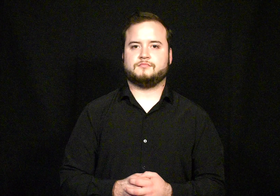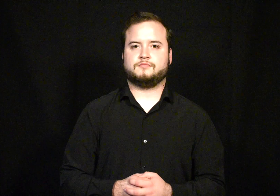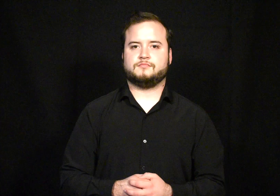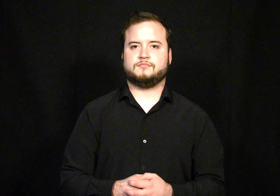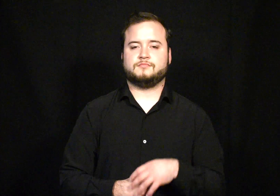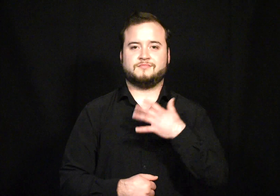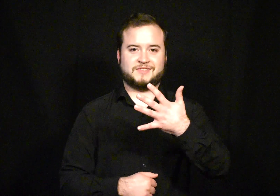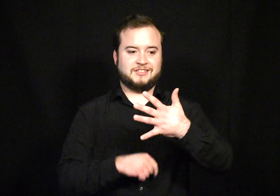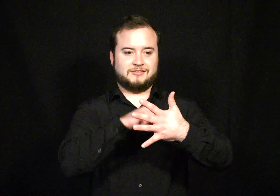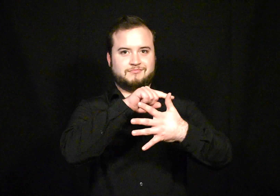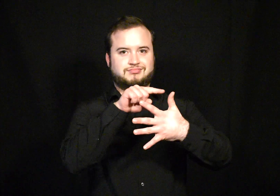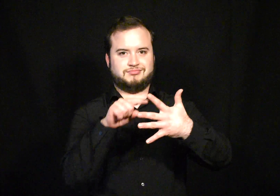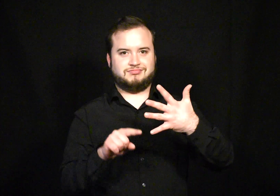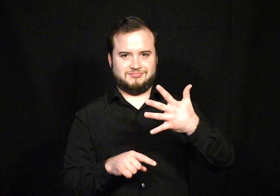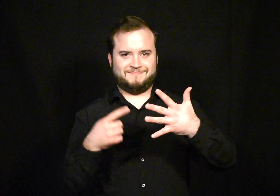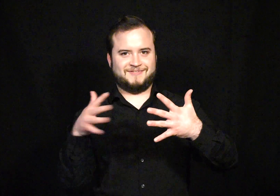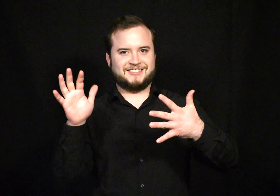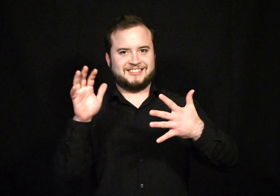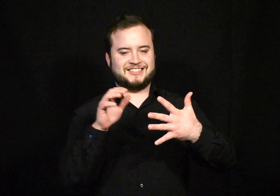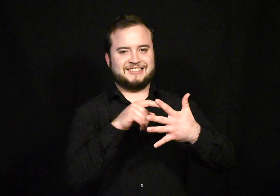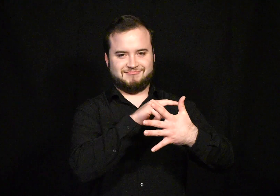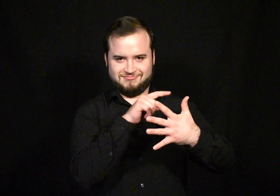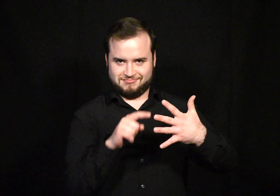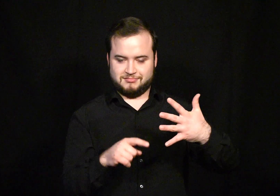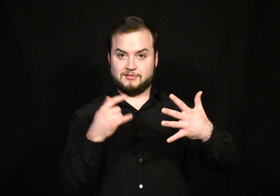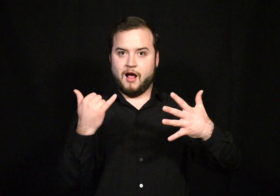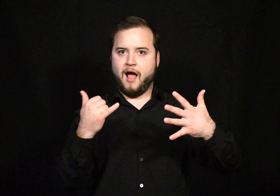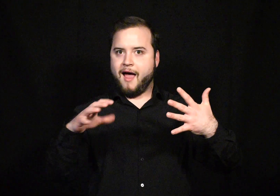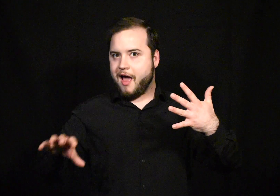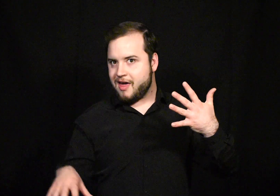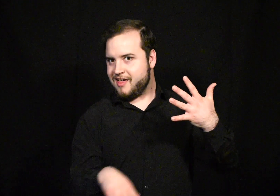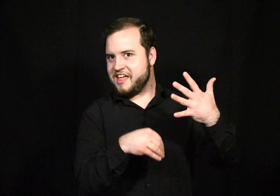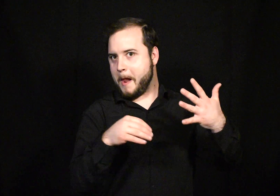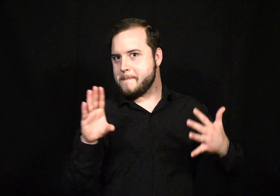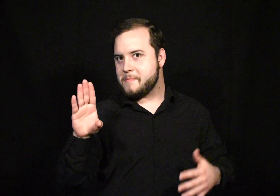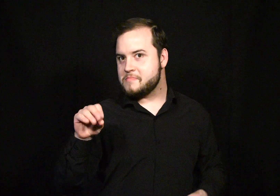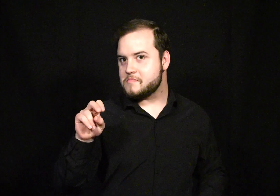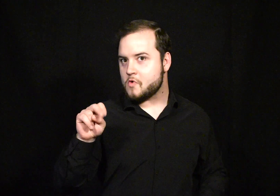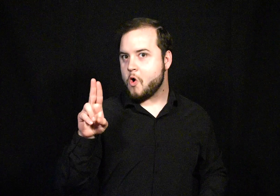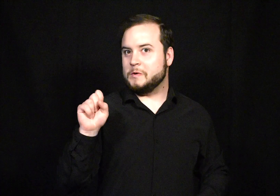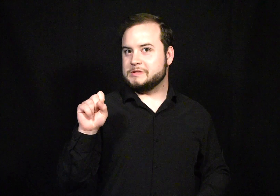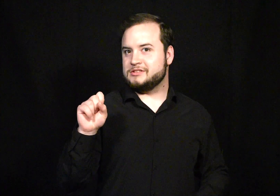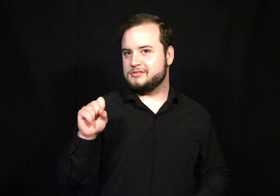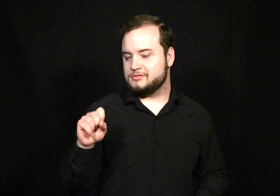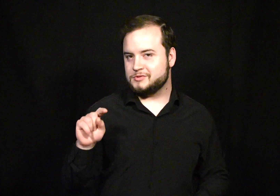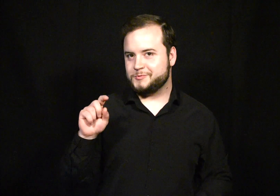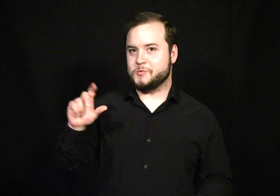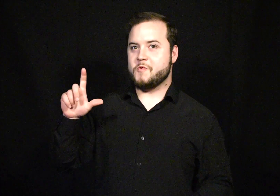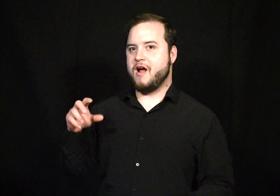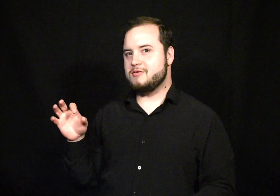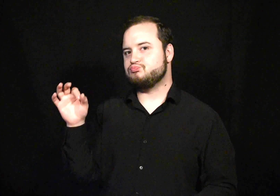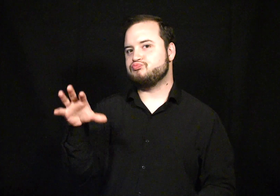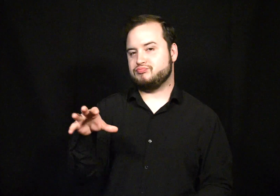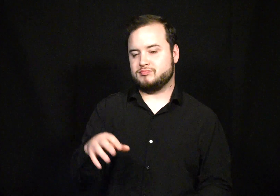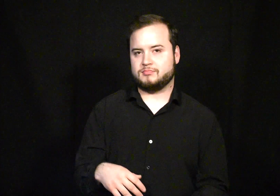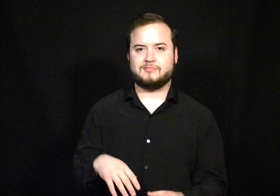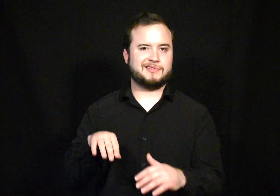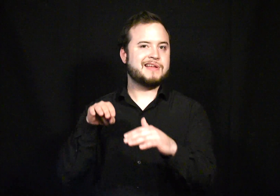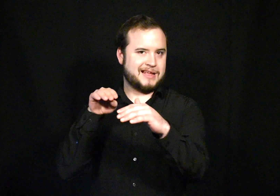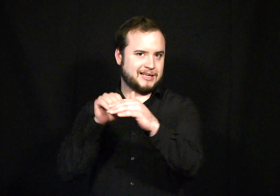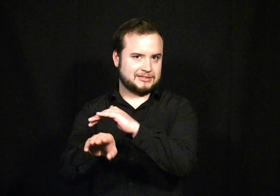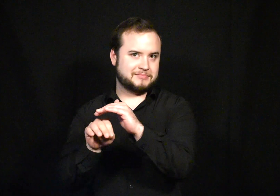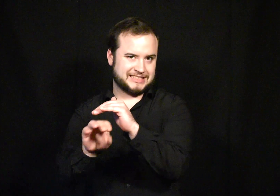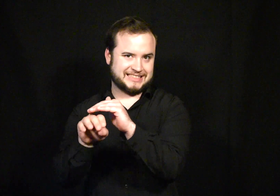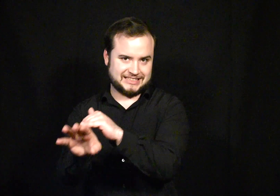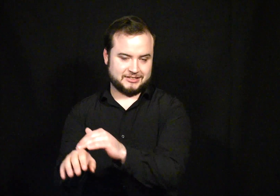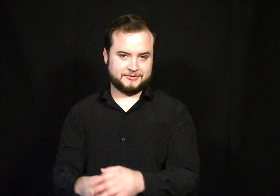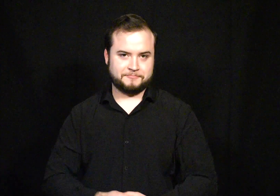Now, here’s a bonus tool - accessibility.